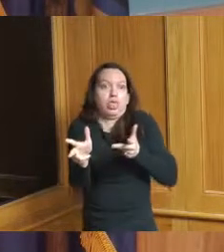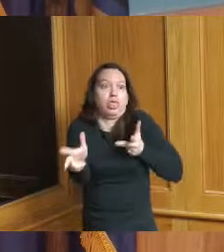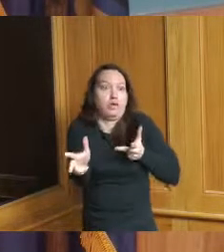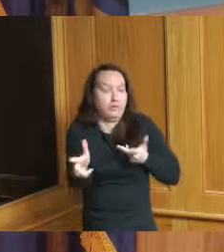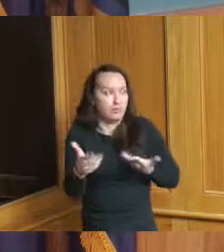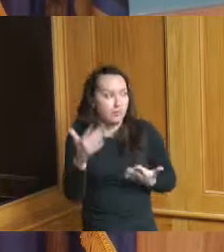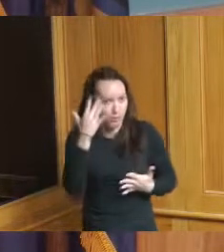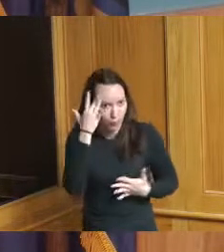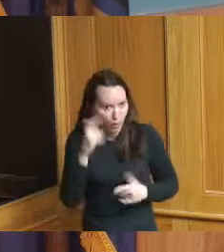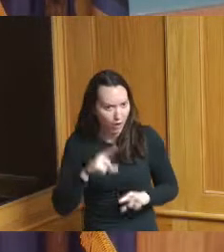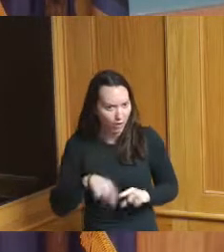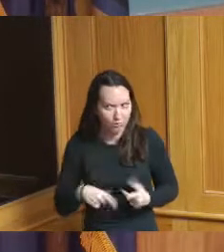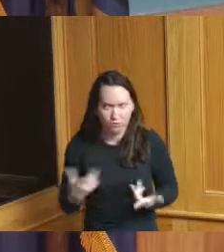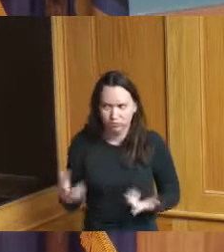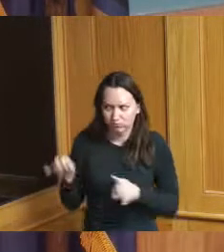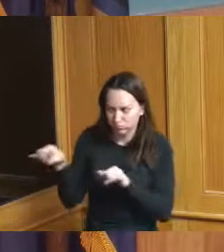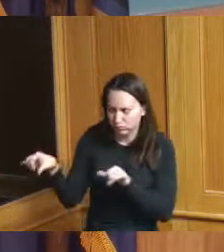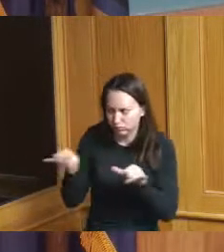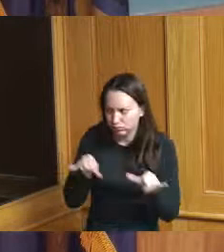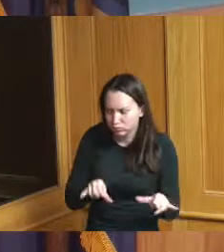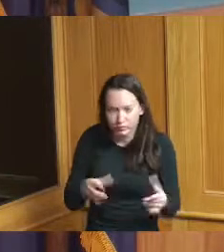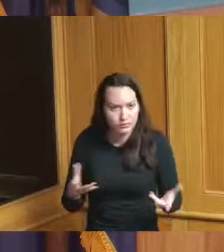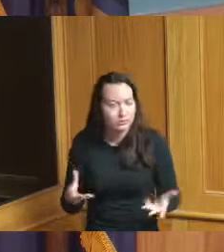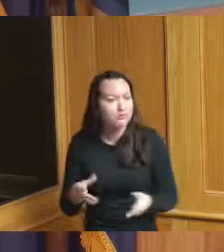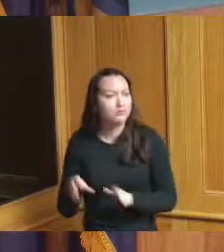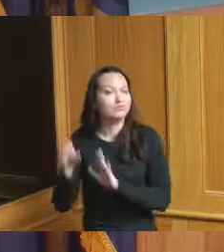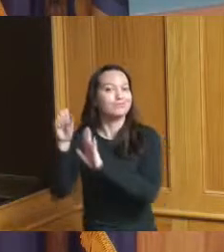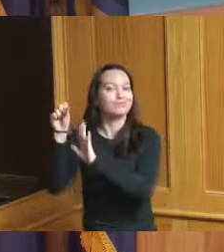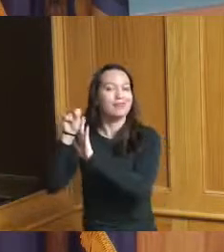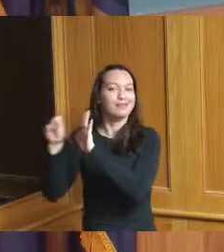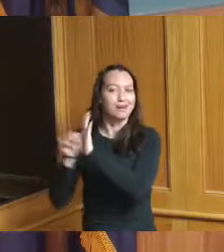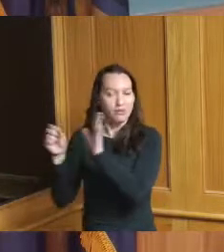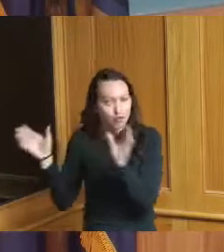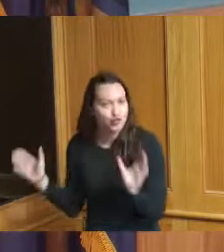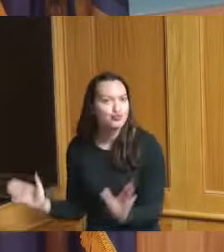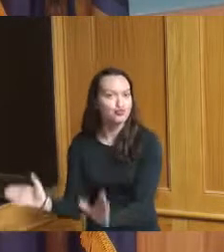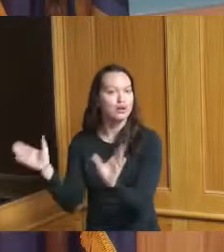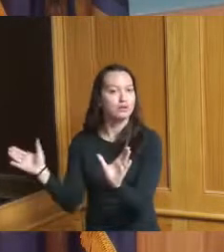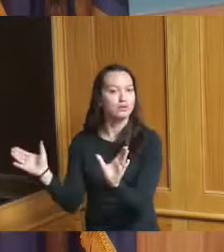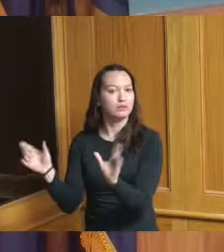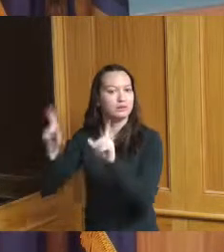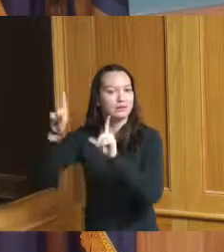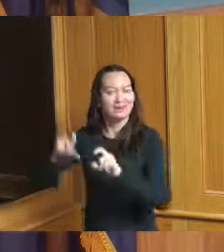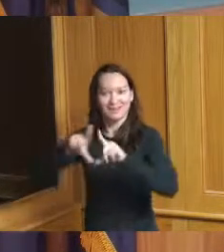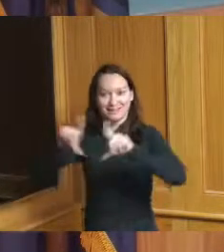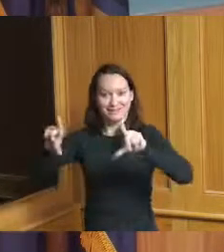we do something like that and you were saying that the state was pushing toward this these test kits